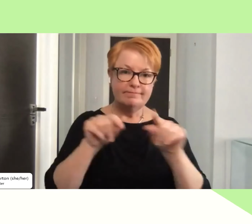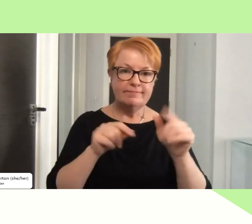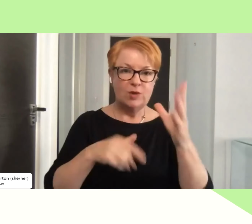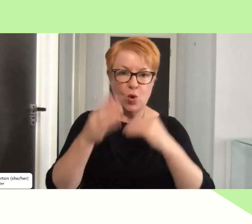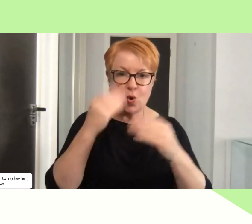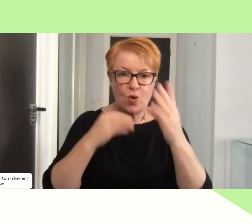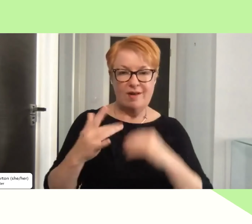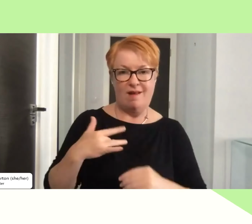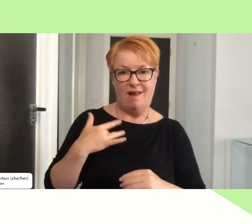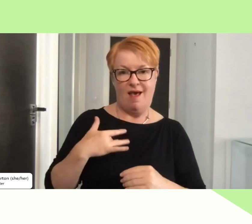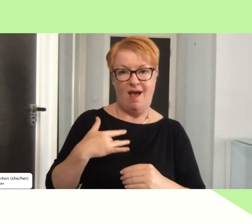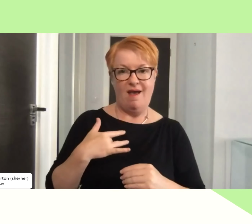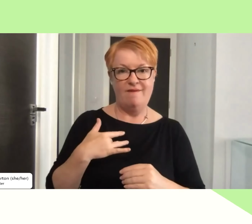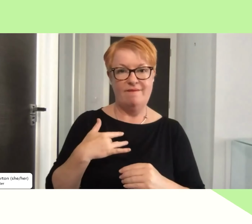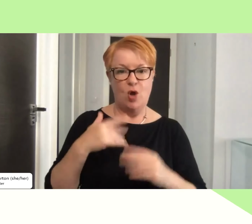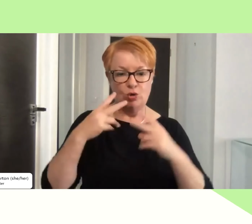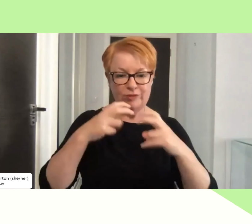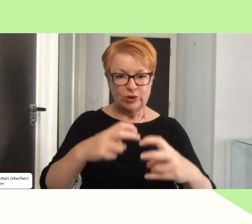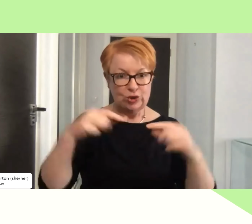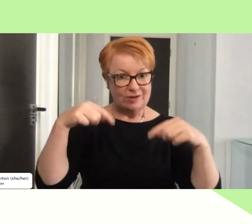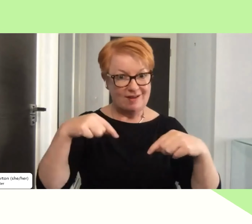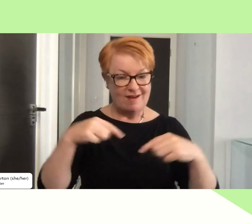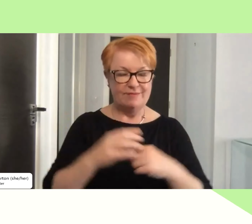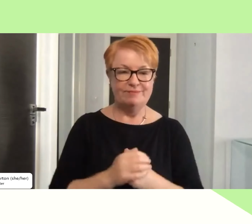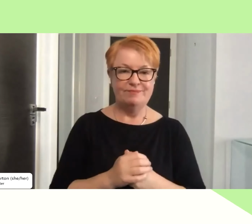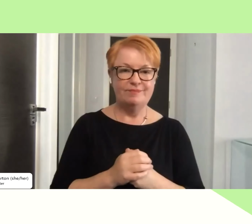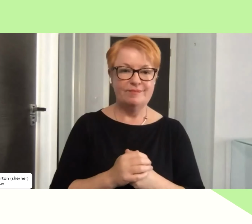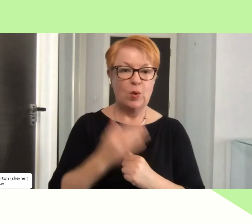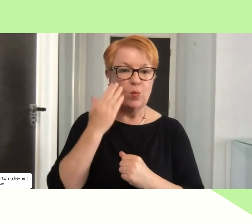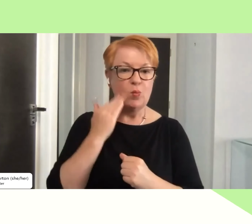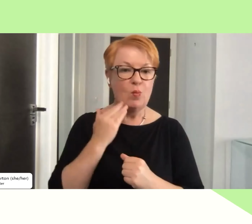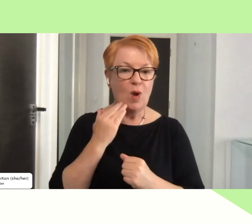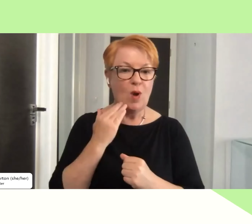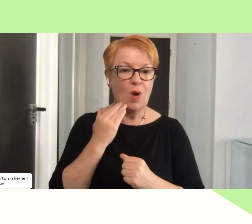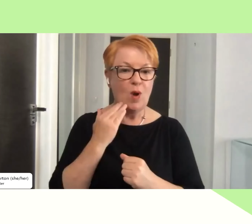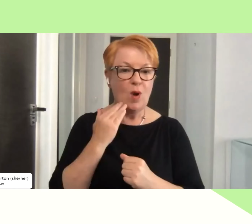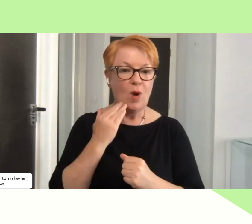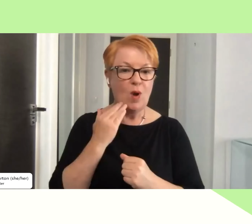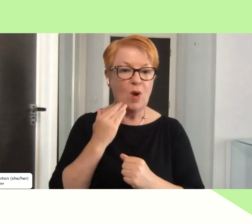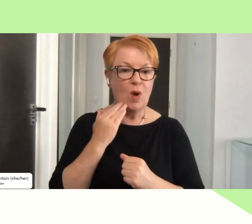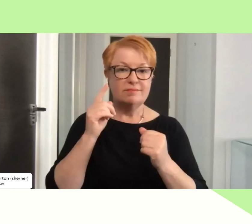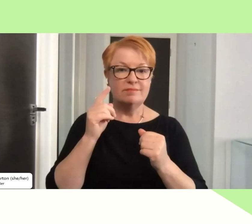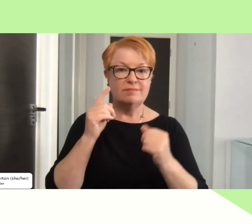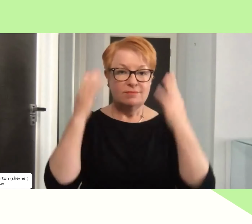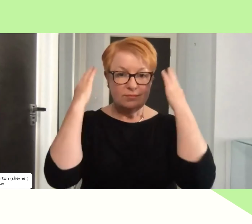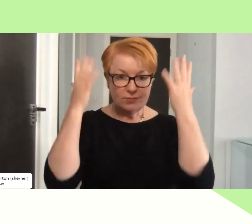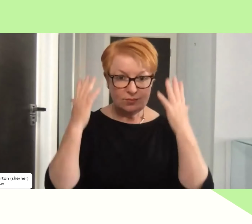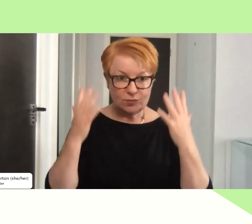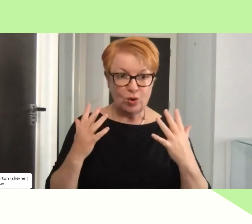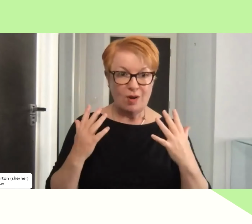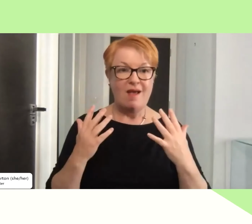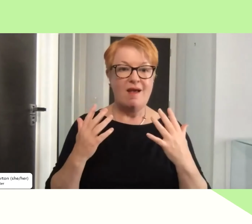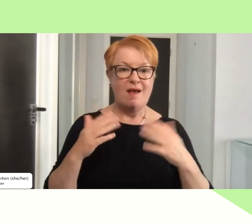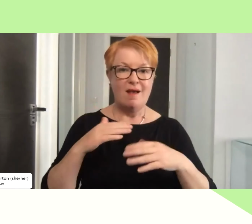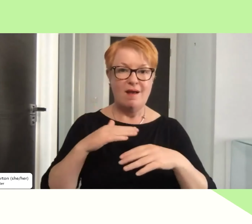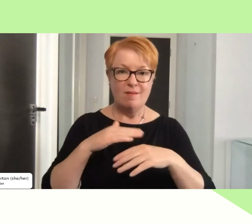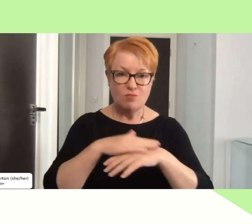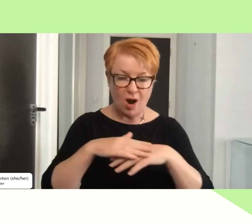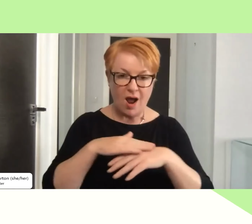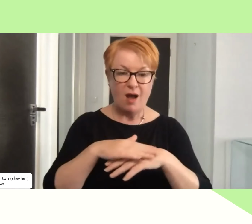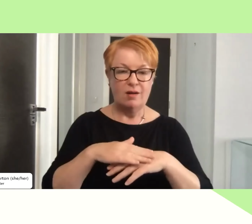I'm a white woman with long curly brown hair and wearing a black top and silver earrings